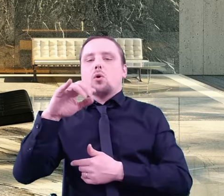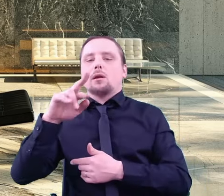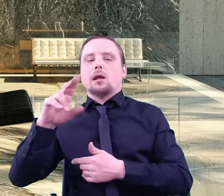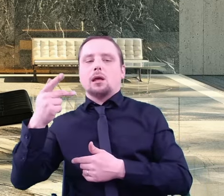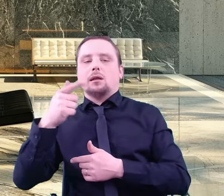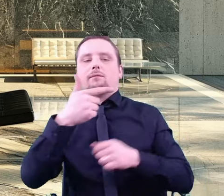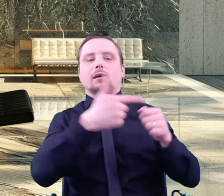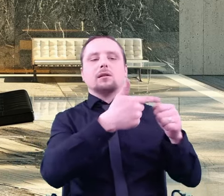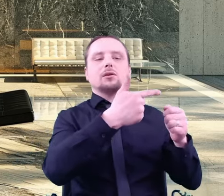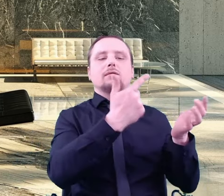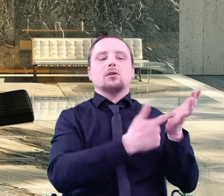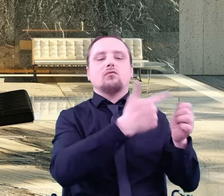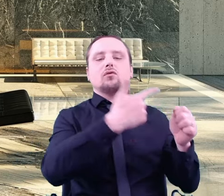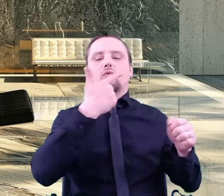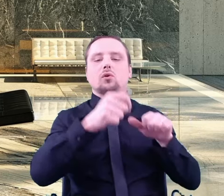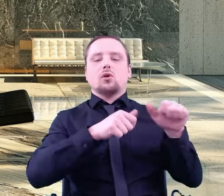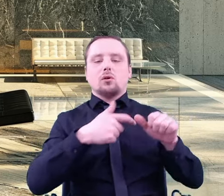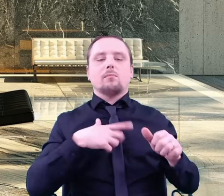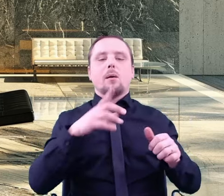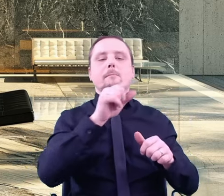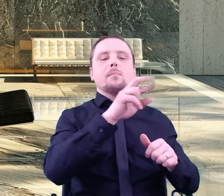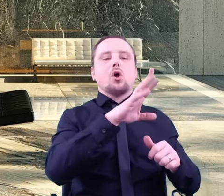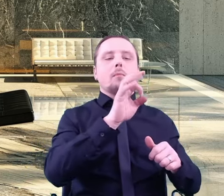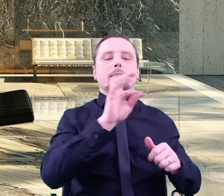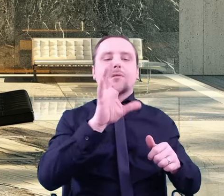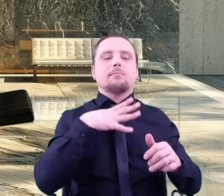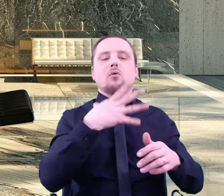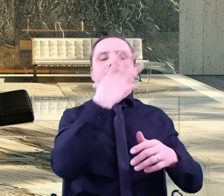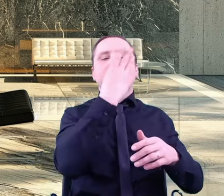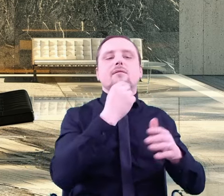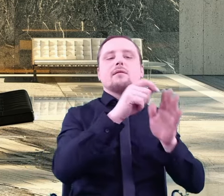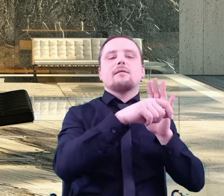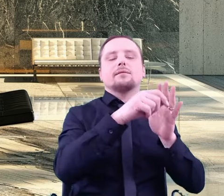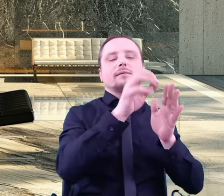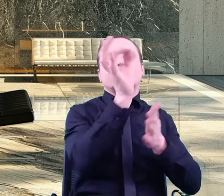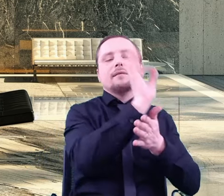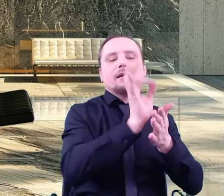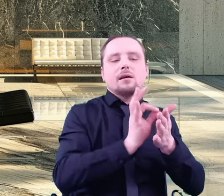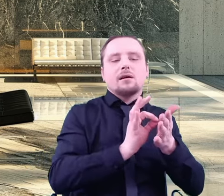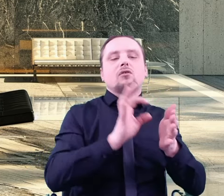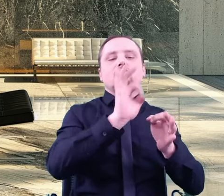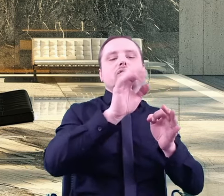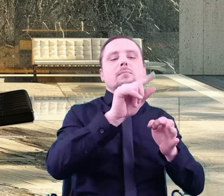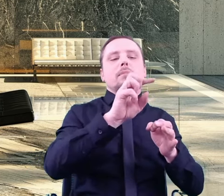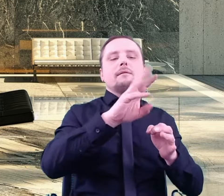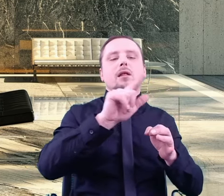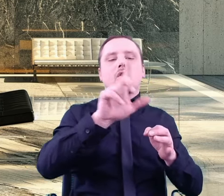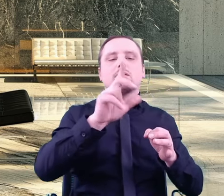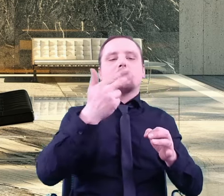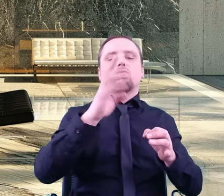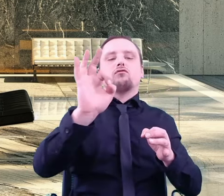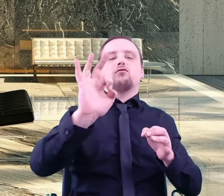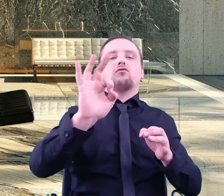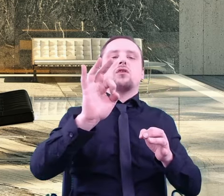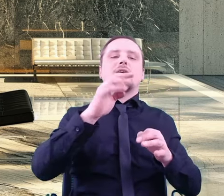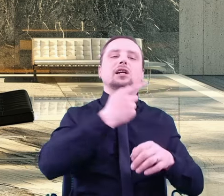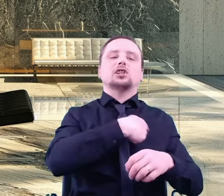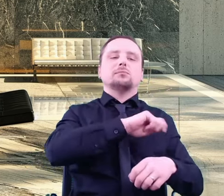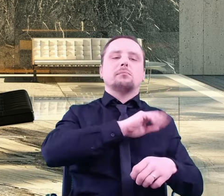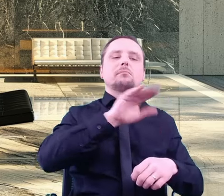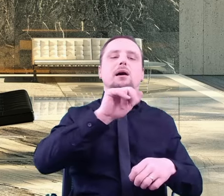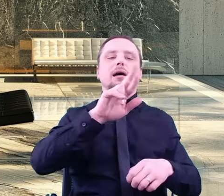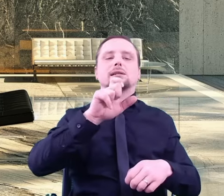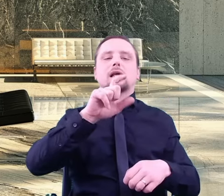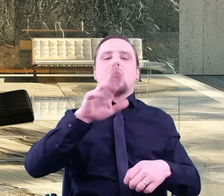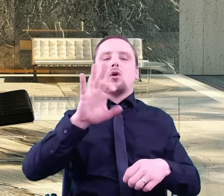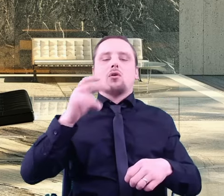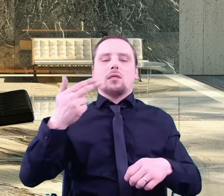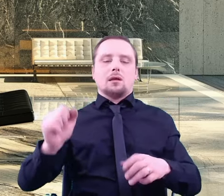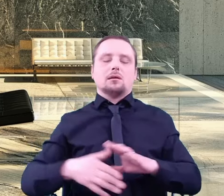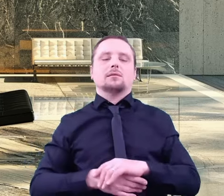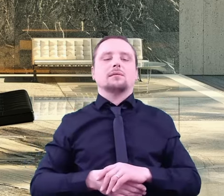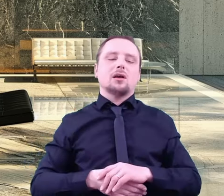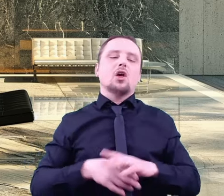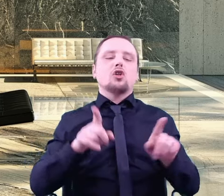we typed a prompt to visualize an interior inspired by the Barcelona Pavilion,